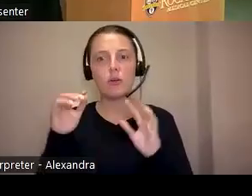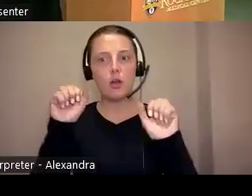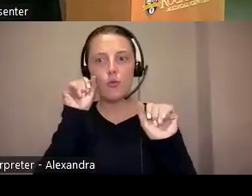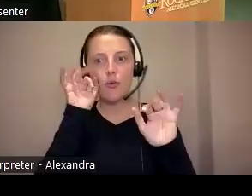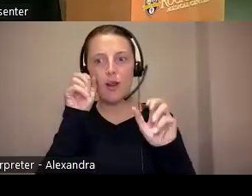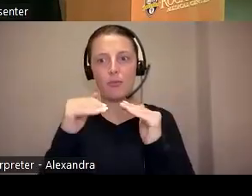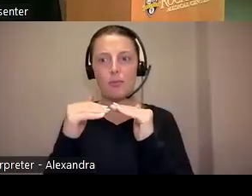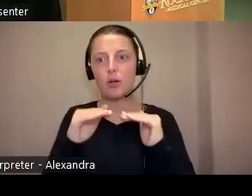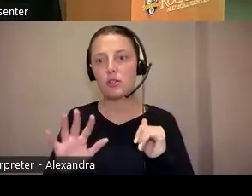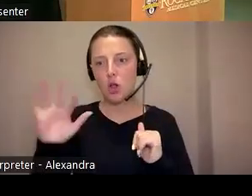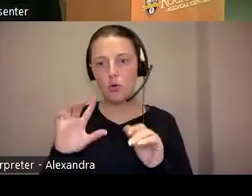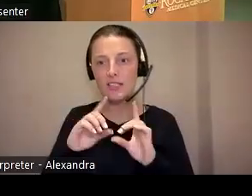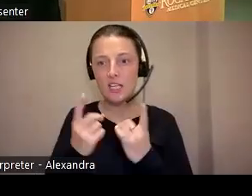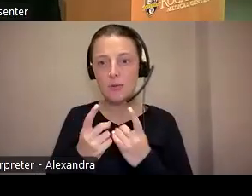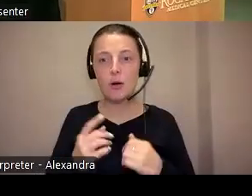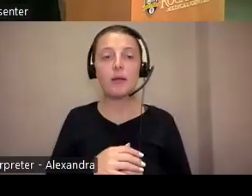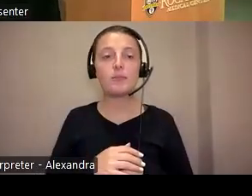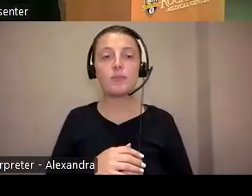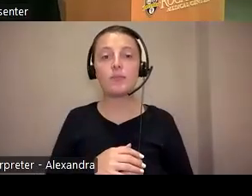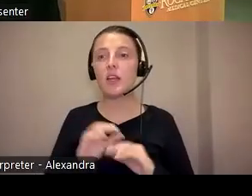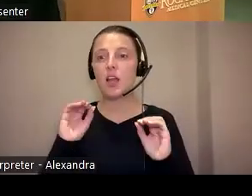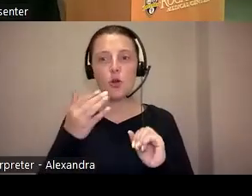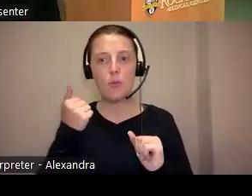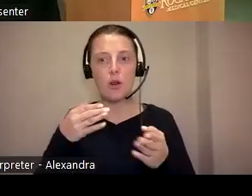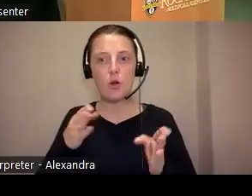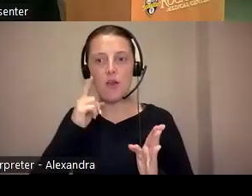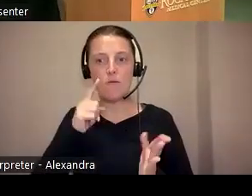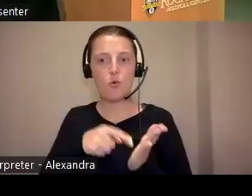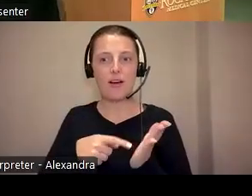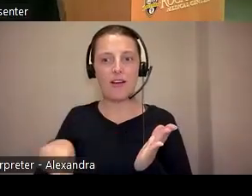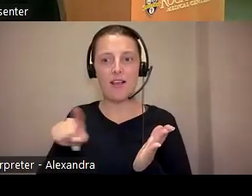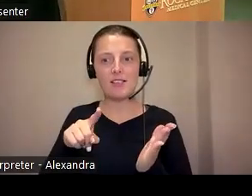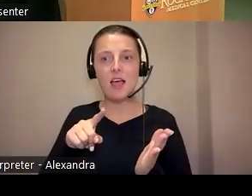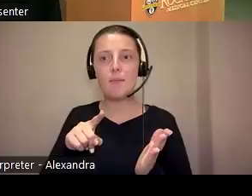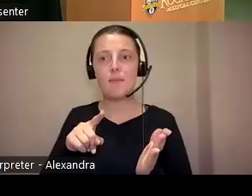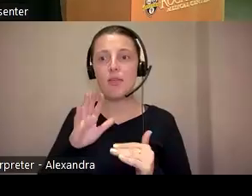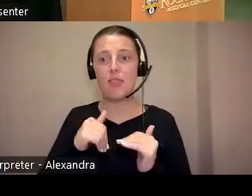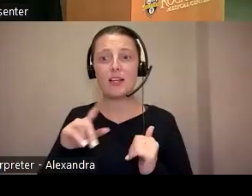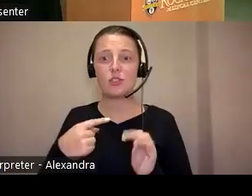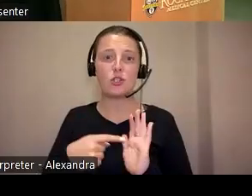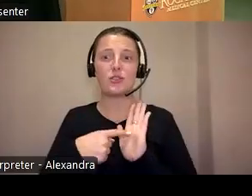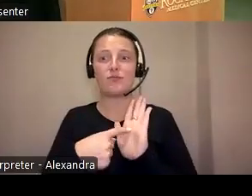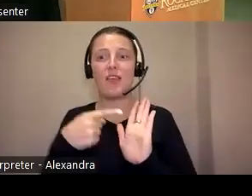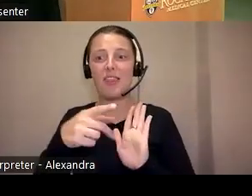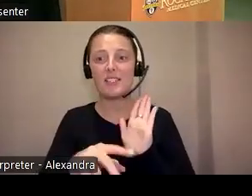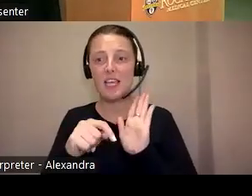to recognize them than to highlight this uh video that was made for Global Peer Support Day. And the